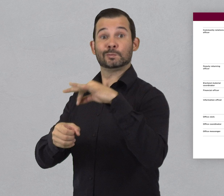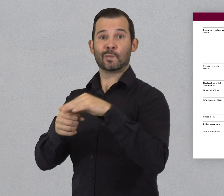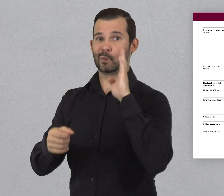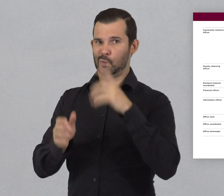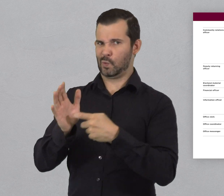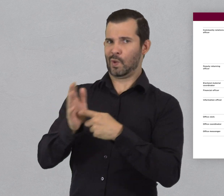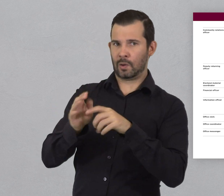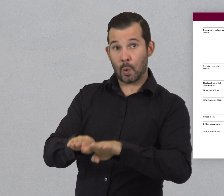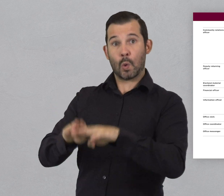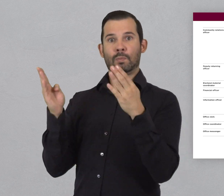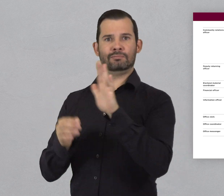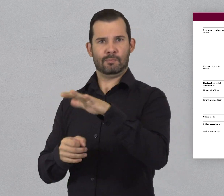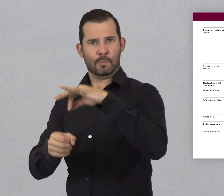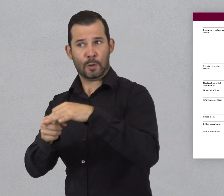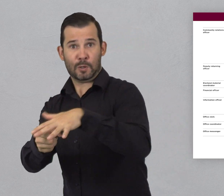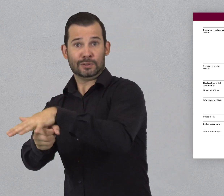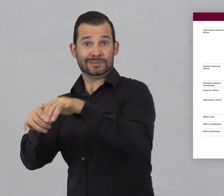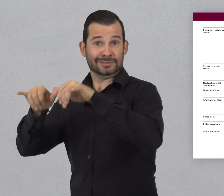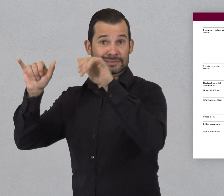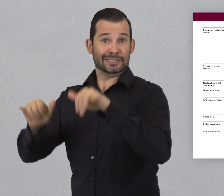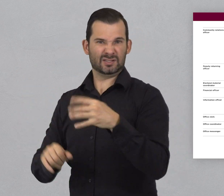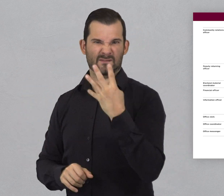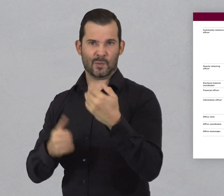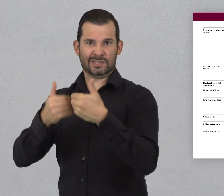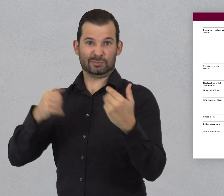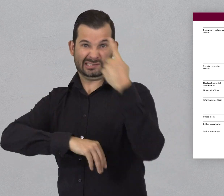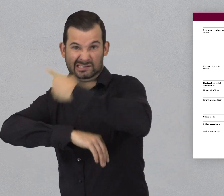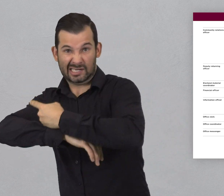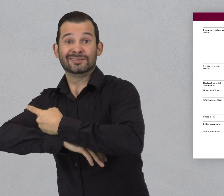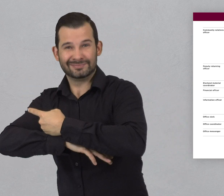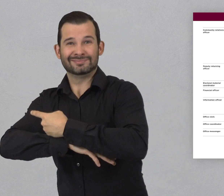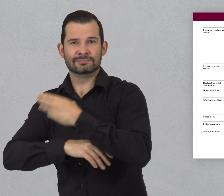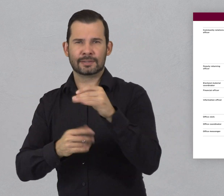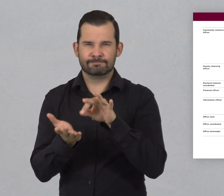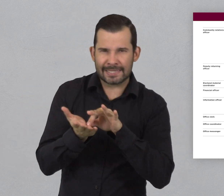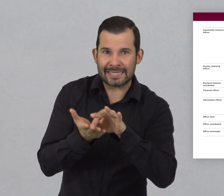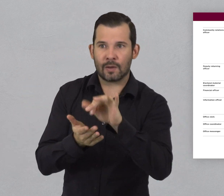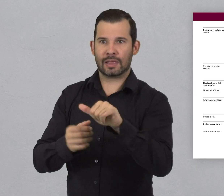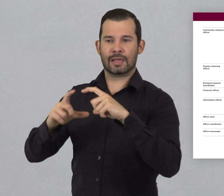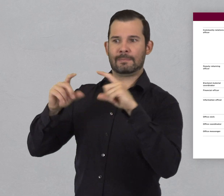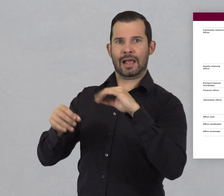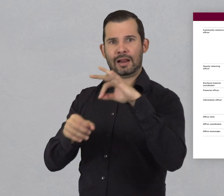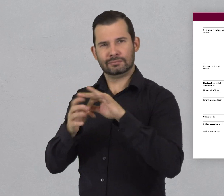advance polls will be required to open their polling stations on four separate days and